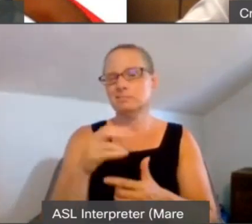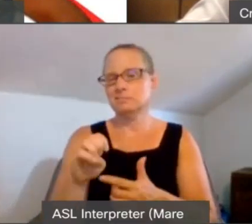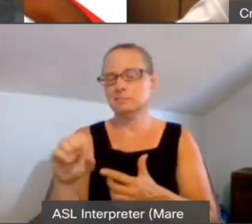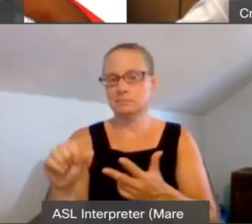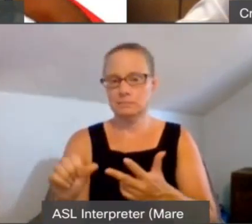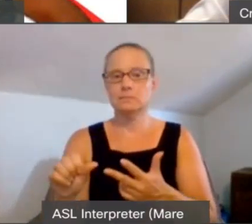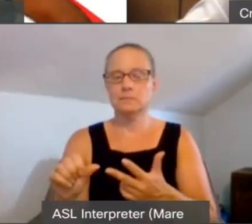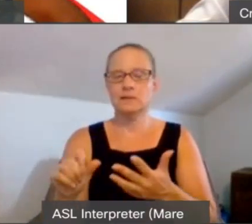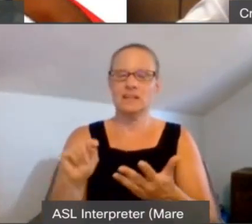Therapy.